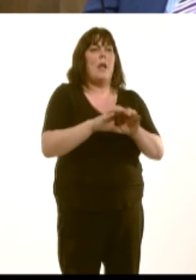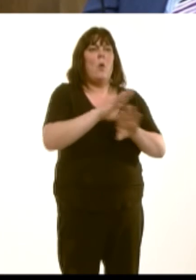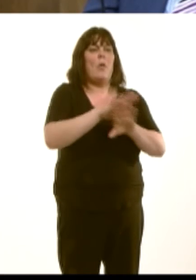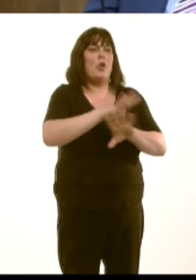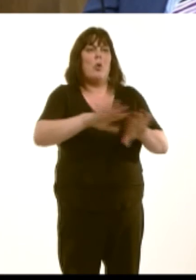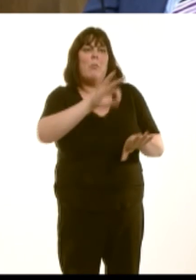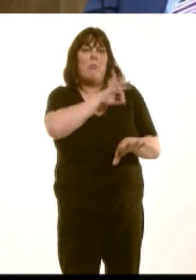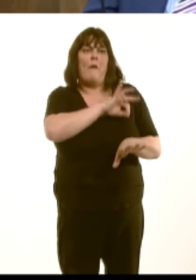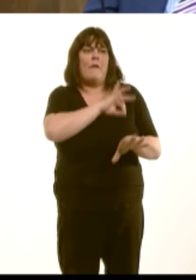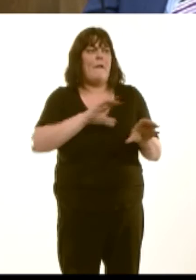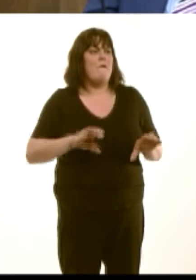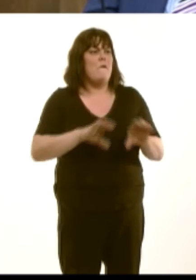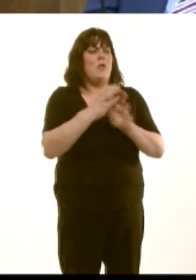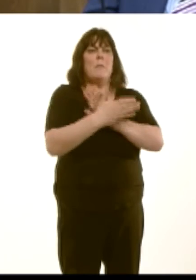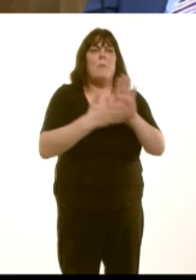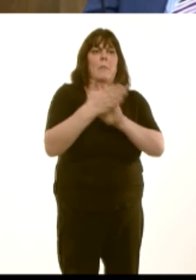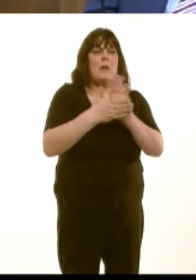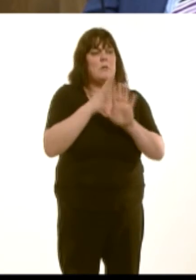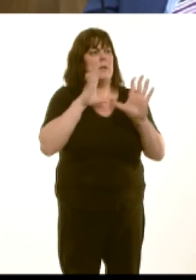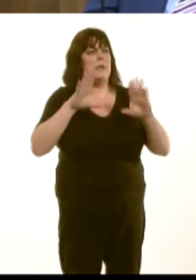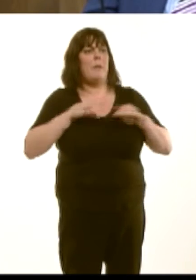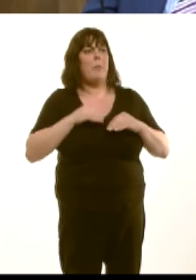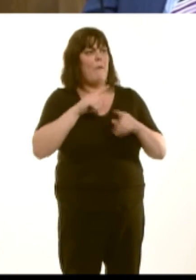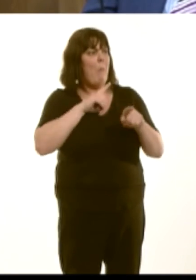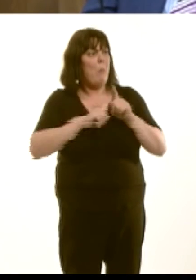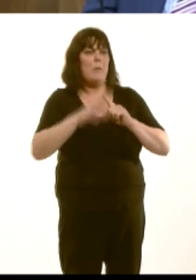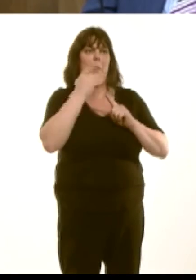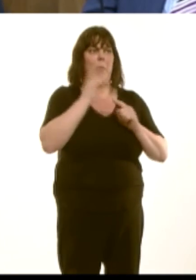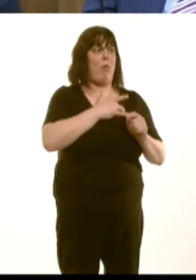running the services is perfectly acceptable, I believe, to the vast majority of the people of Wales.